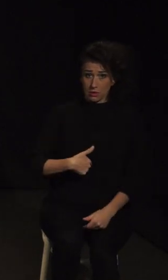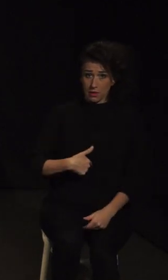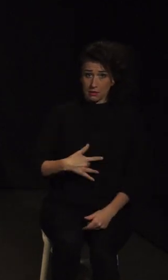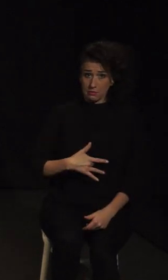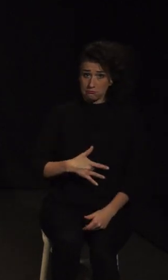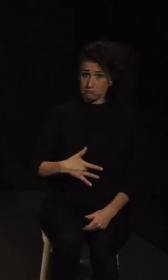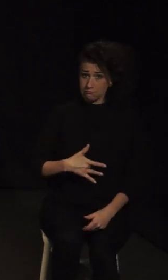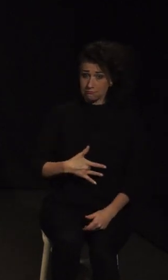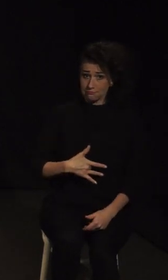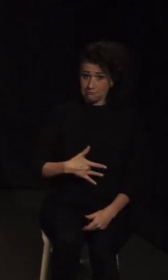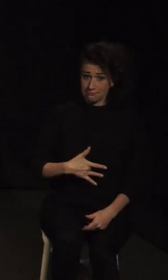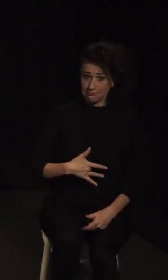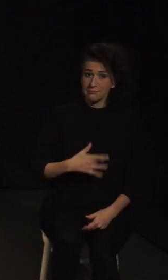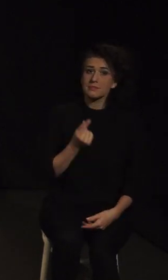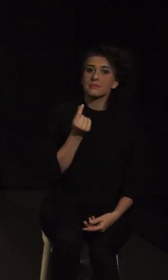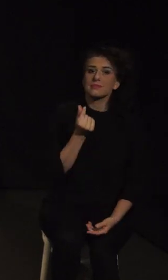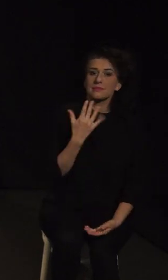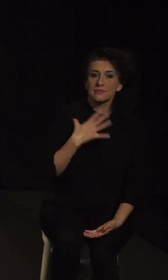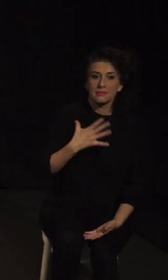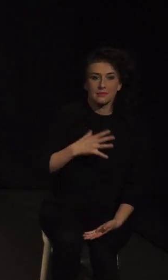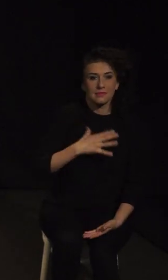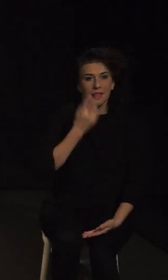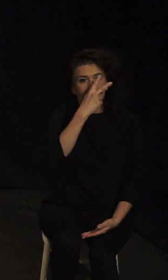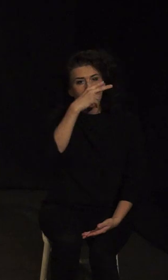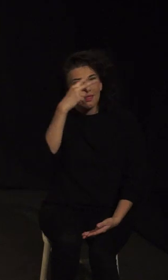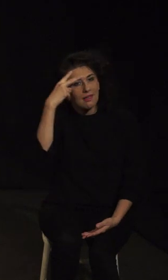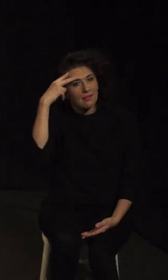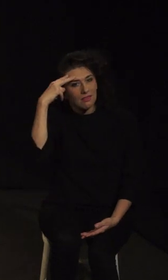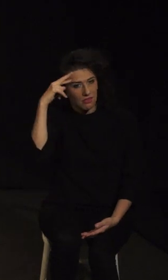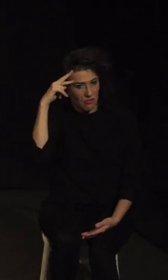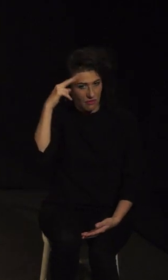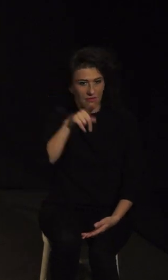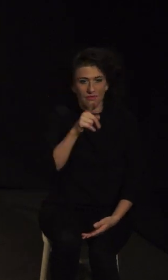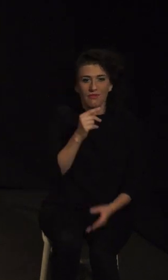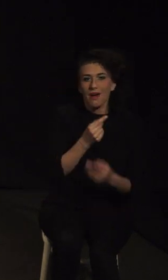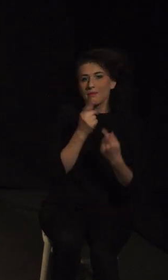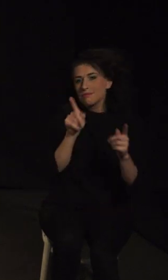To grasp Lithuania's songs and food,